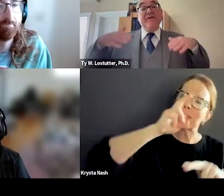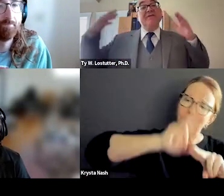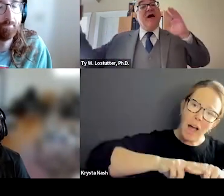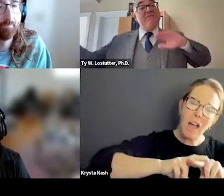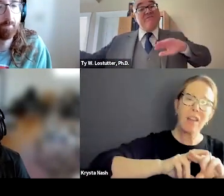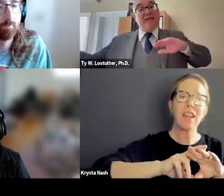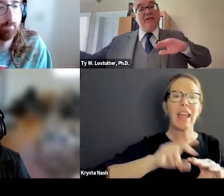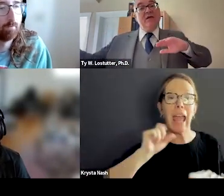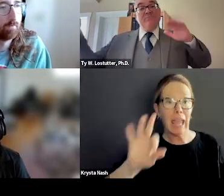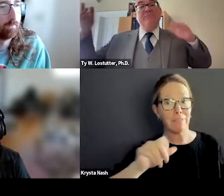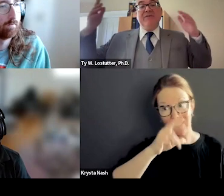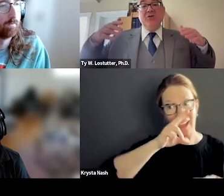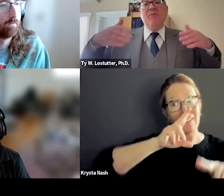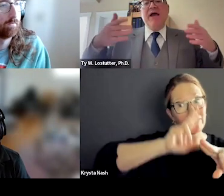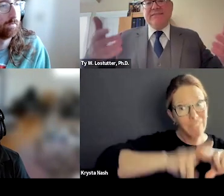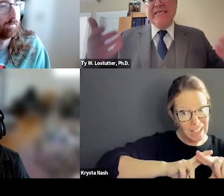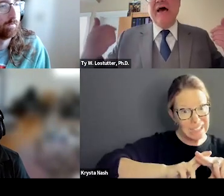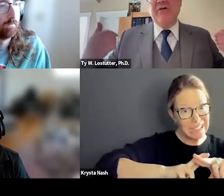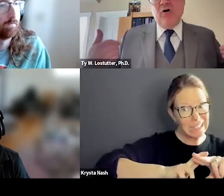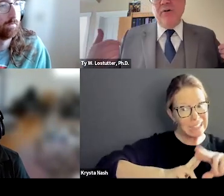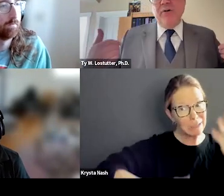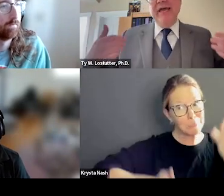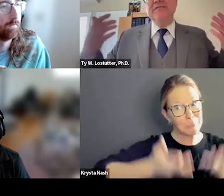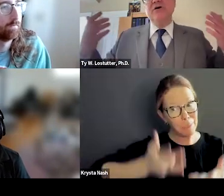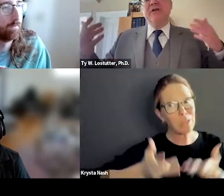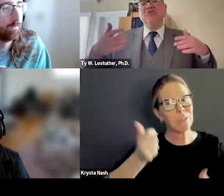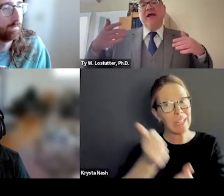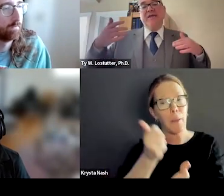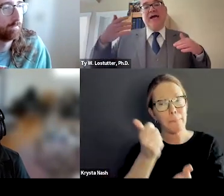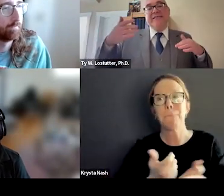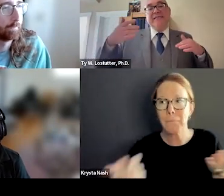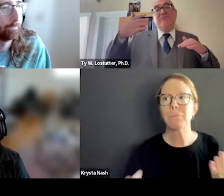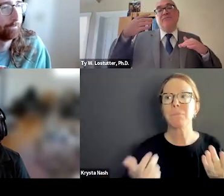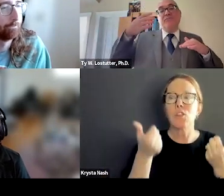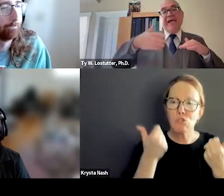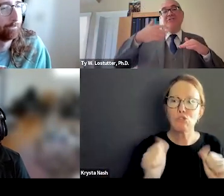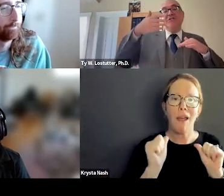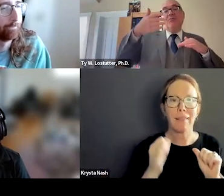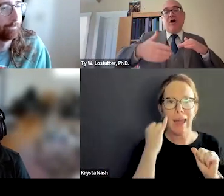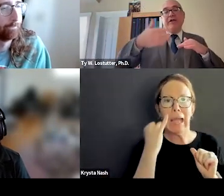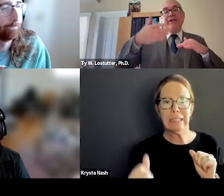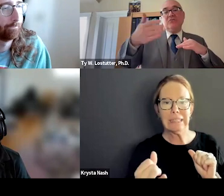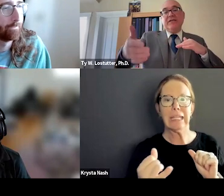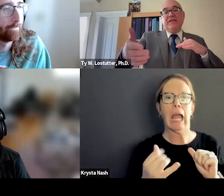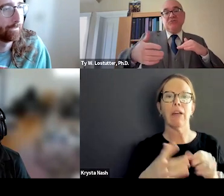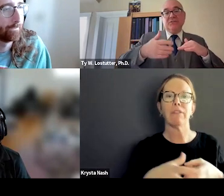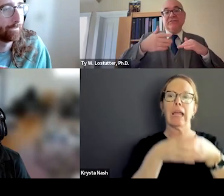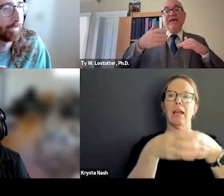if it's not fun, maybe then you might seek out help. And so it is trying the idea of packaging or marketing to individuals.